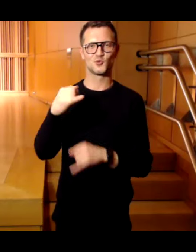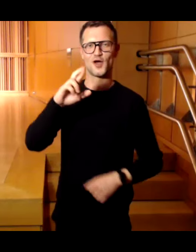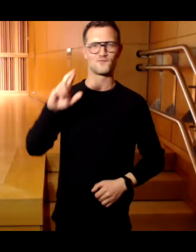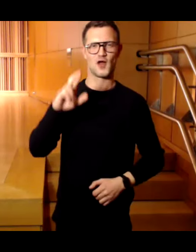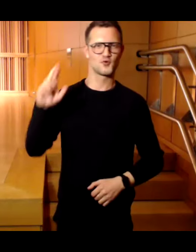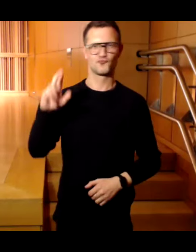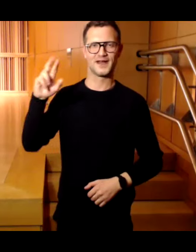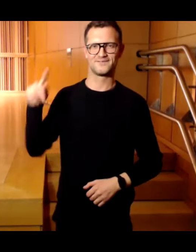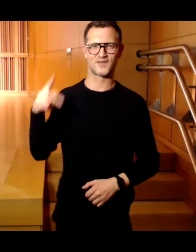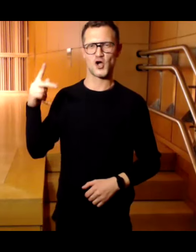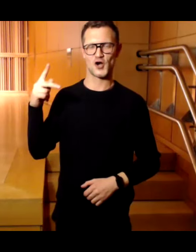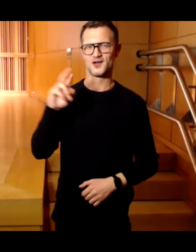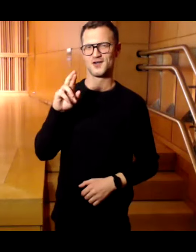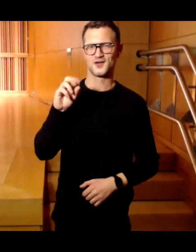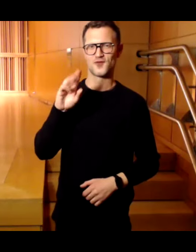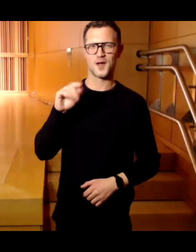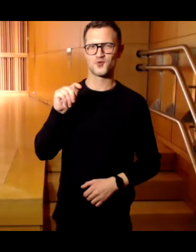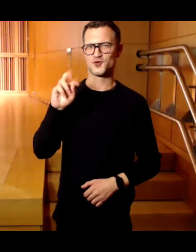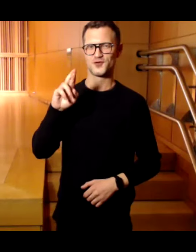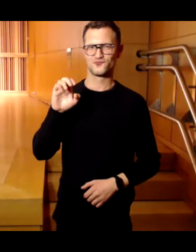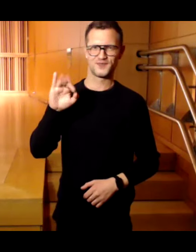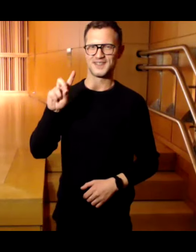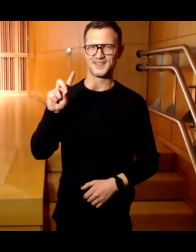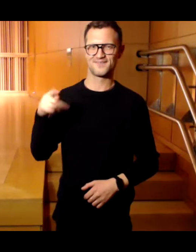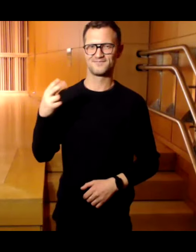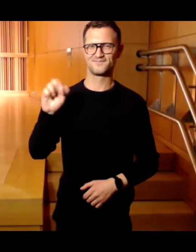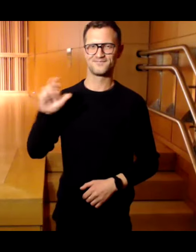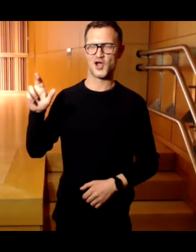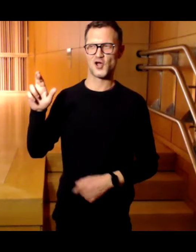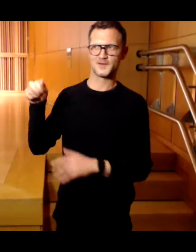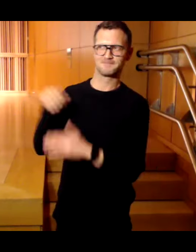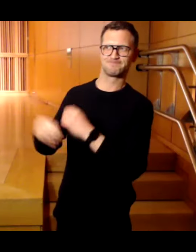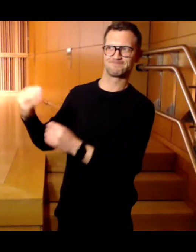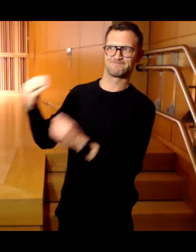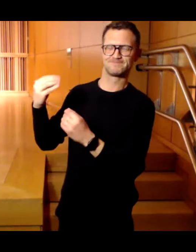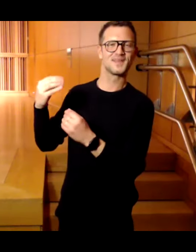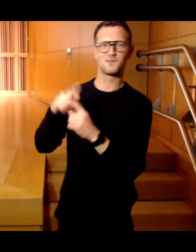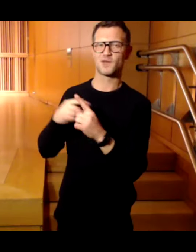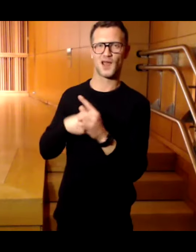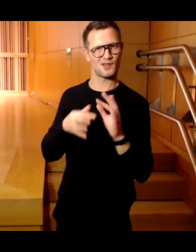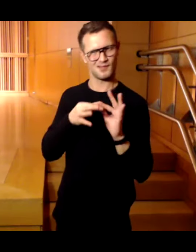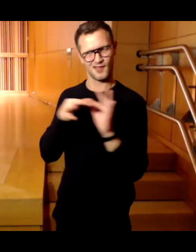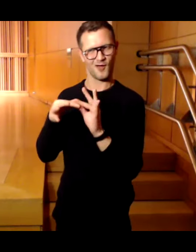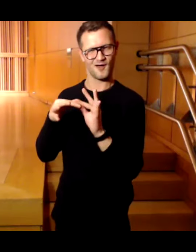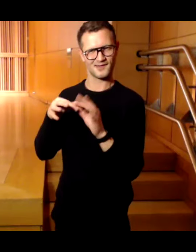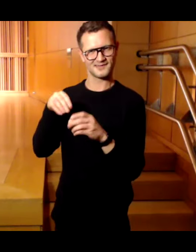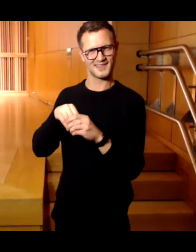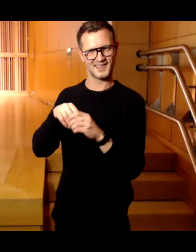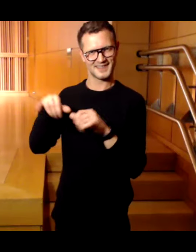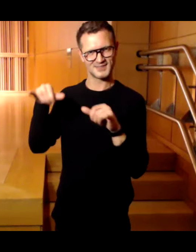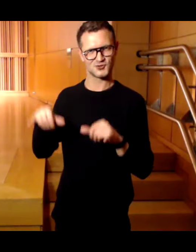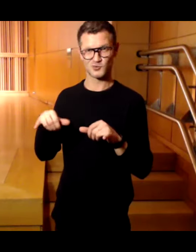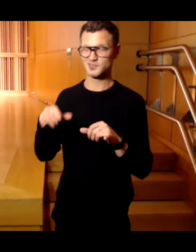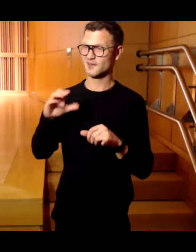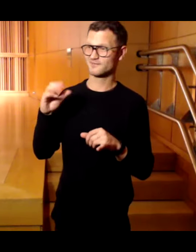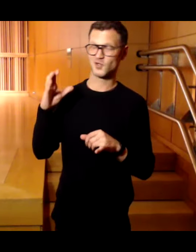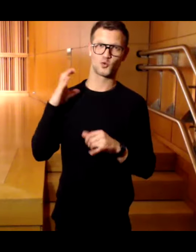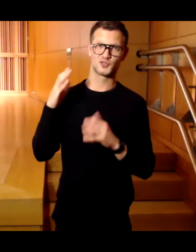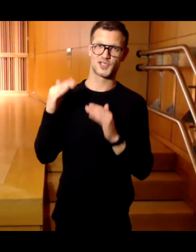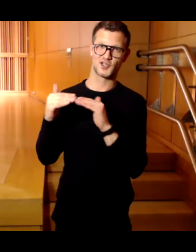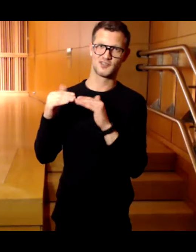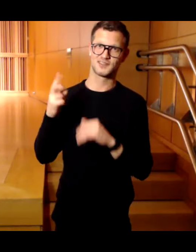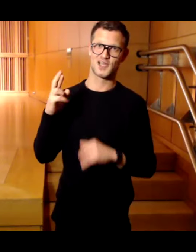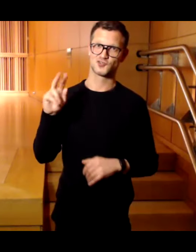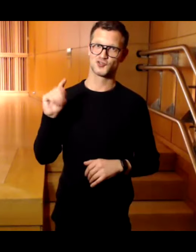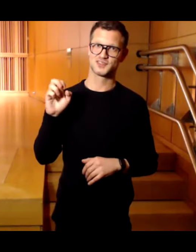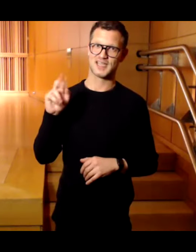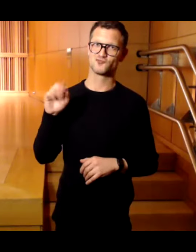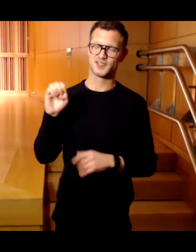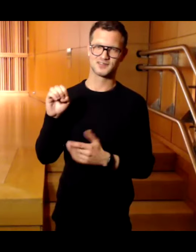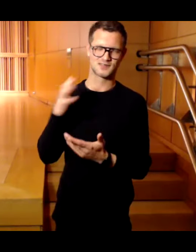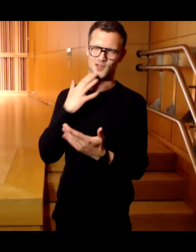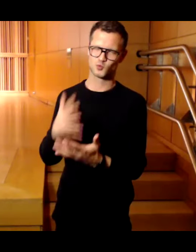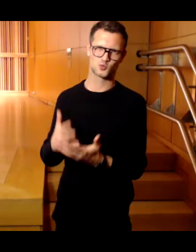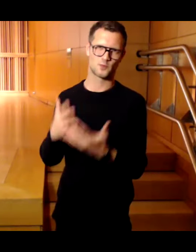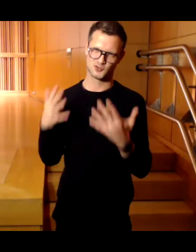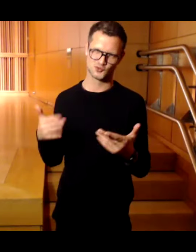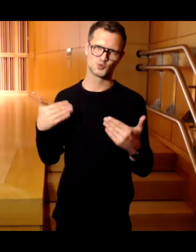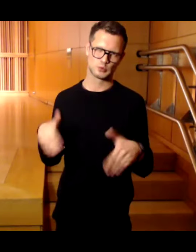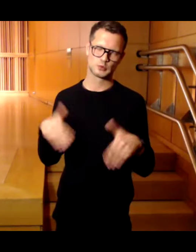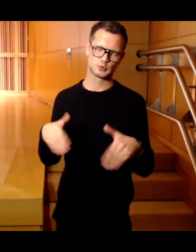But I should add, I feel I have been nurtured in the institution of my co-chair, Dr. Terrence Wooden. Thank you so much.